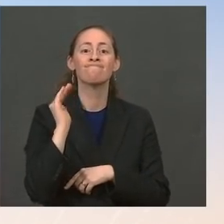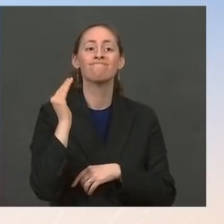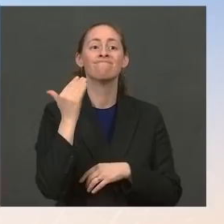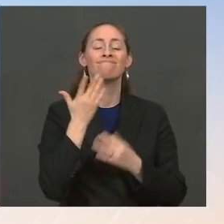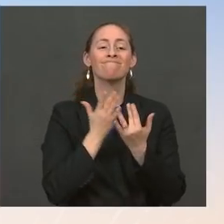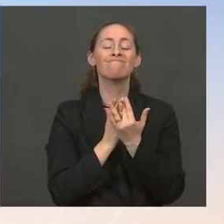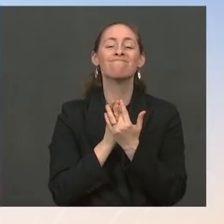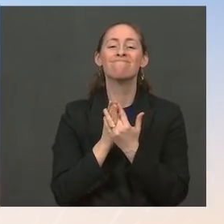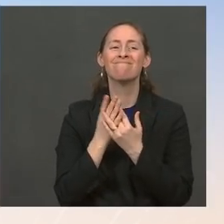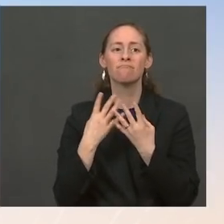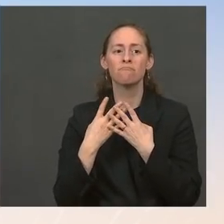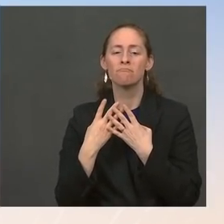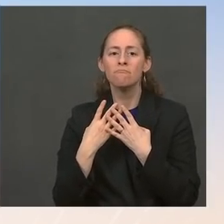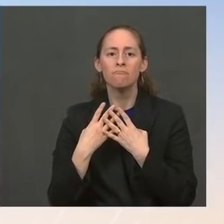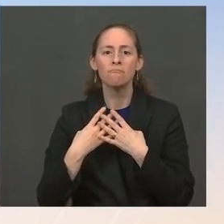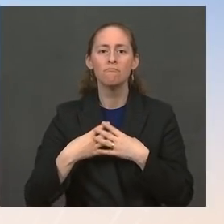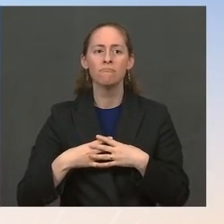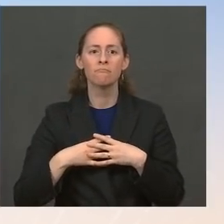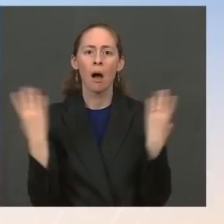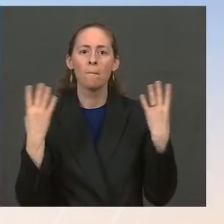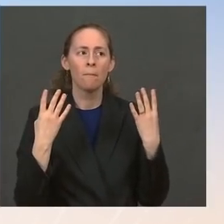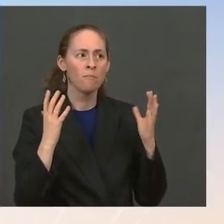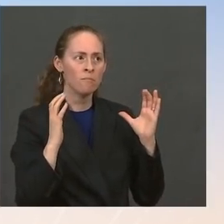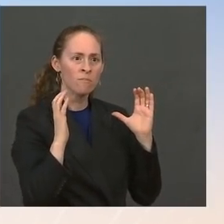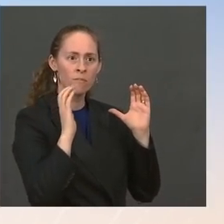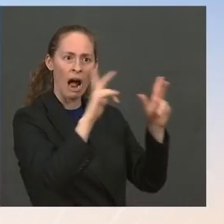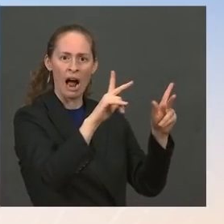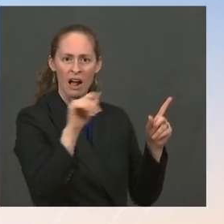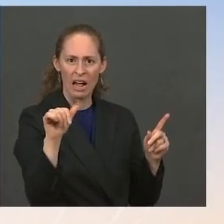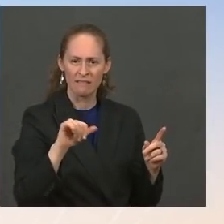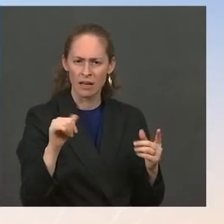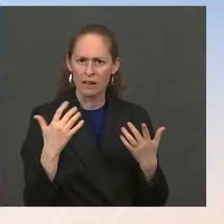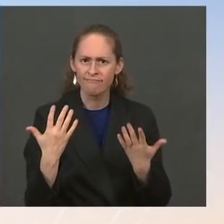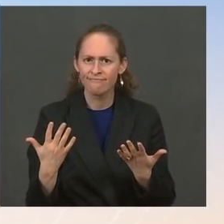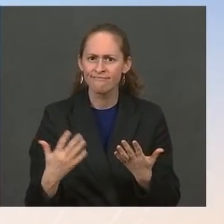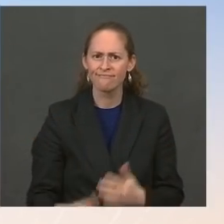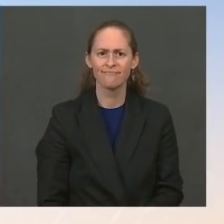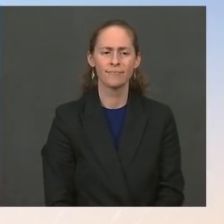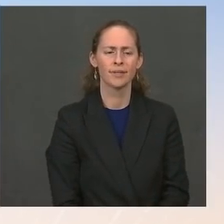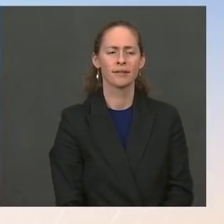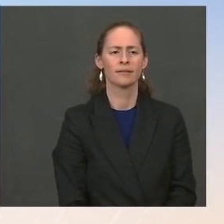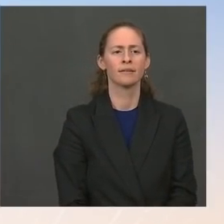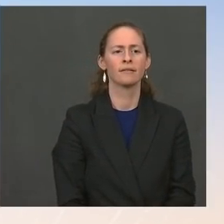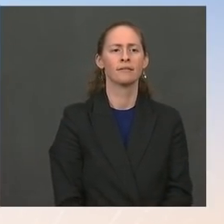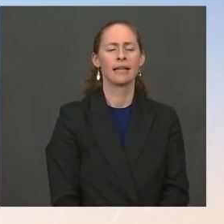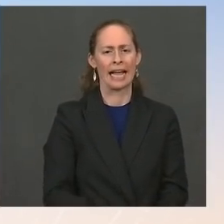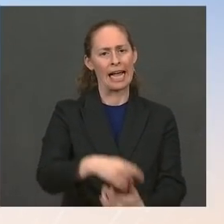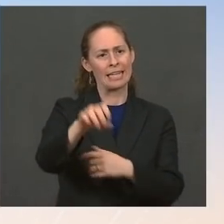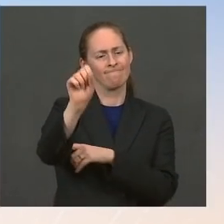Ms. Psaki: I would have to look into the specific details, but I would note that our -- our thorough vetting processes are in place for a reason --